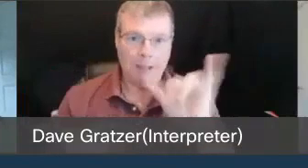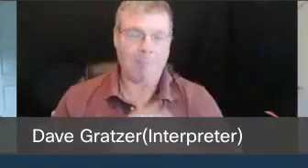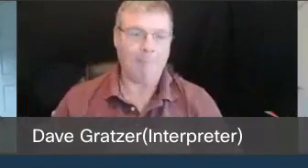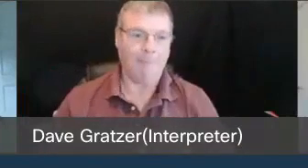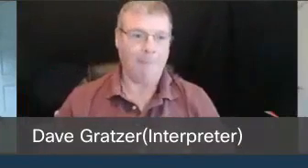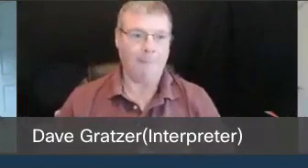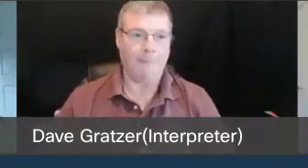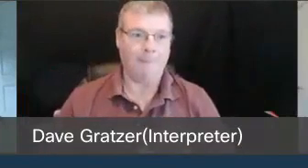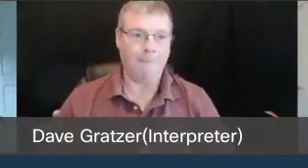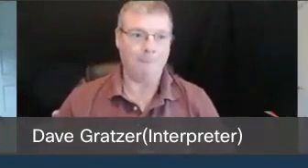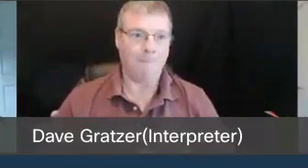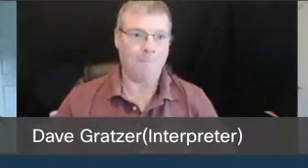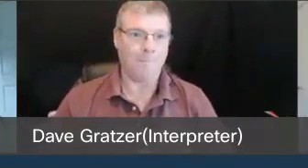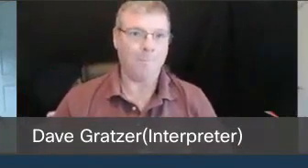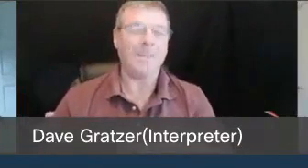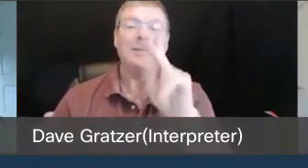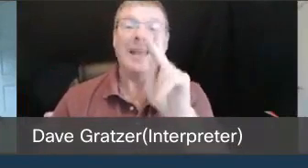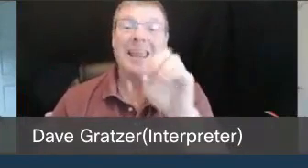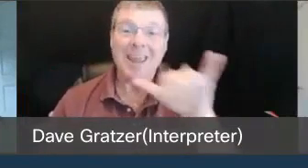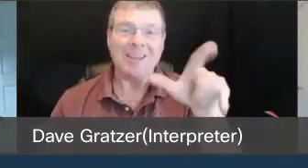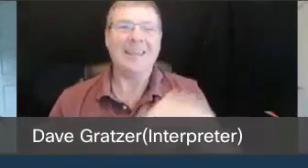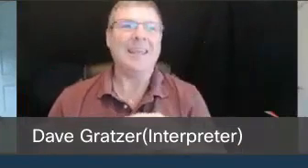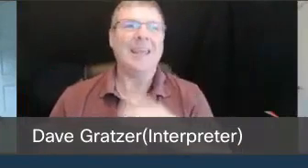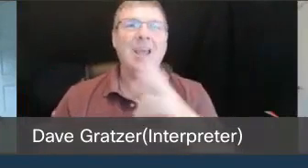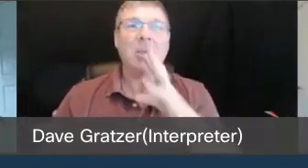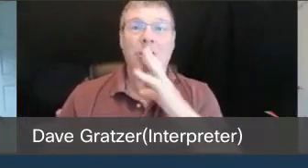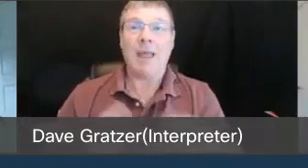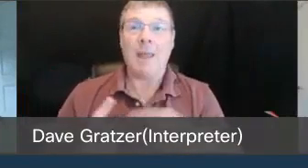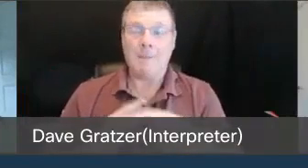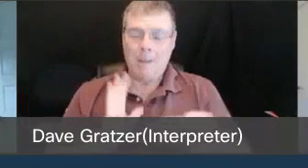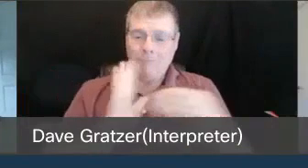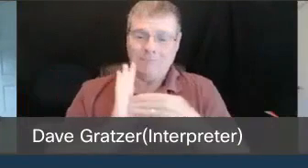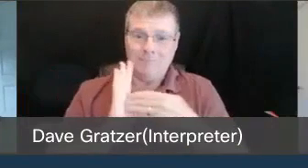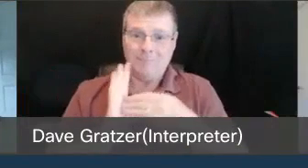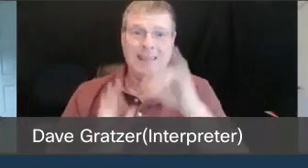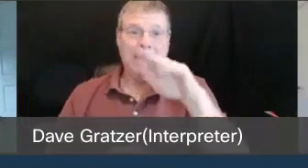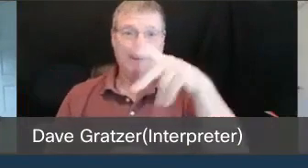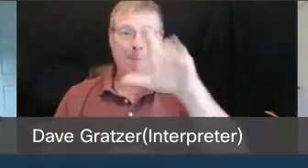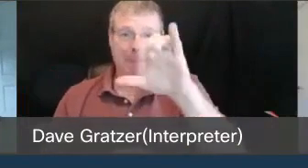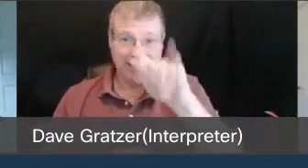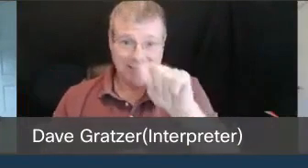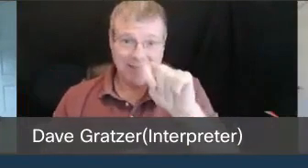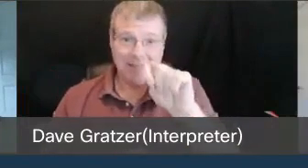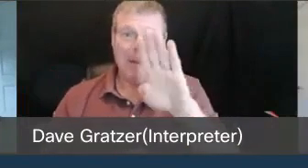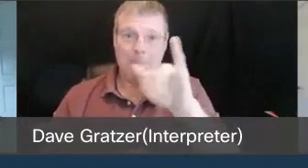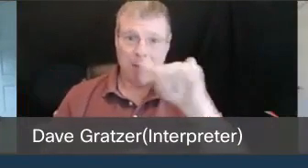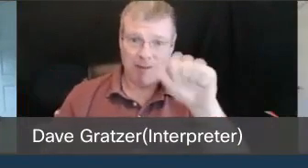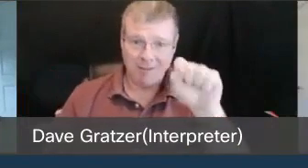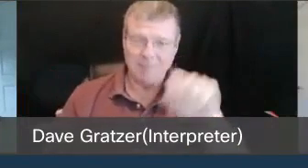So Kerry, talking about implicit bias, can you tell us a little bit about how DDS examiner avoid